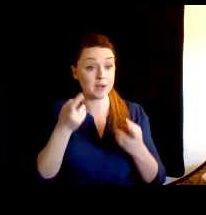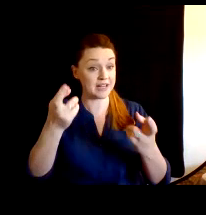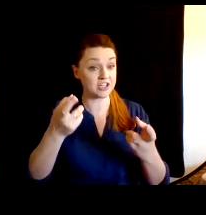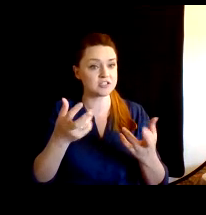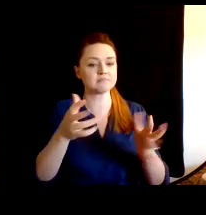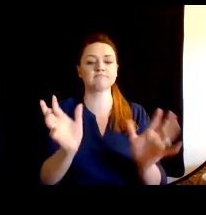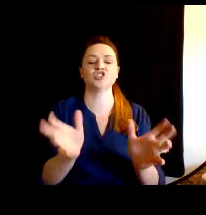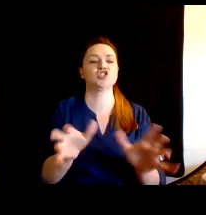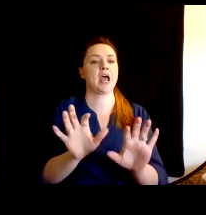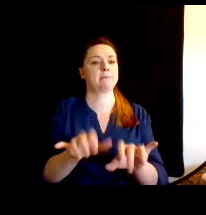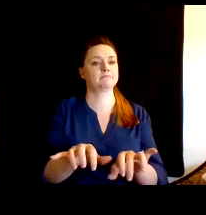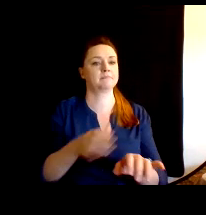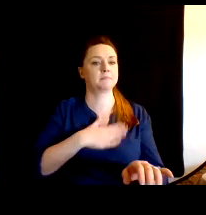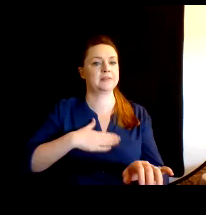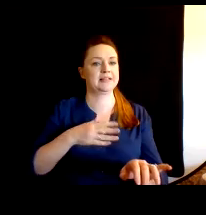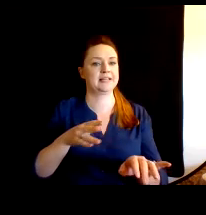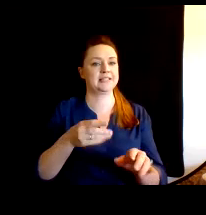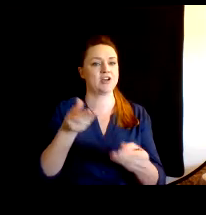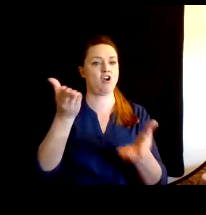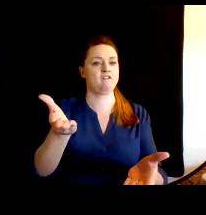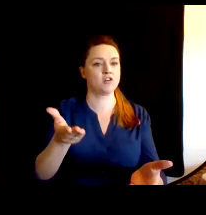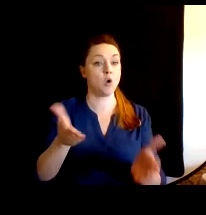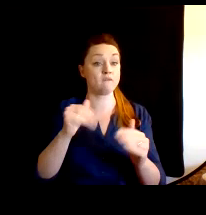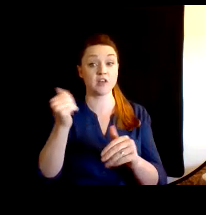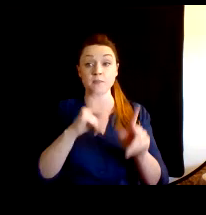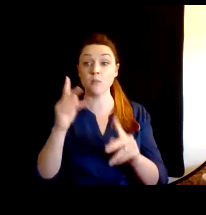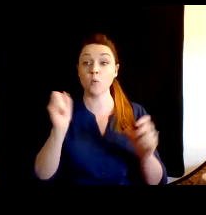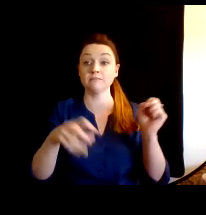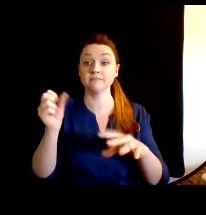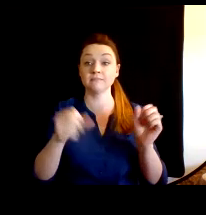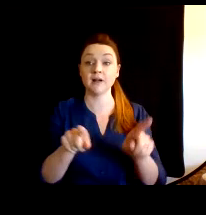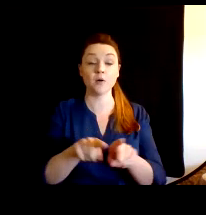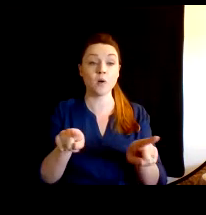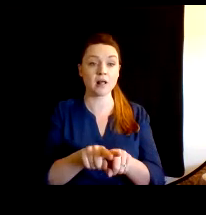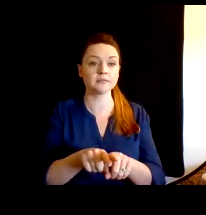and hopefully others will as well. I'll also wanna just focus in on the second principle here,